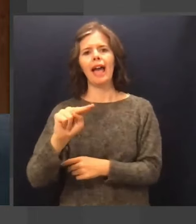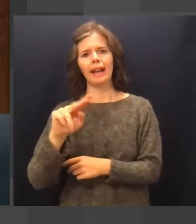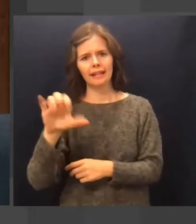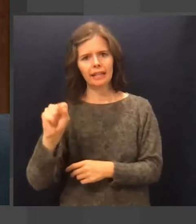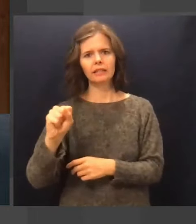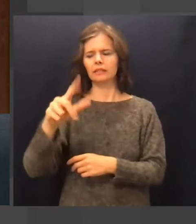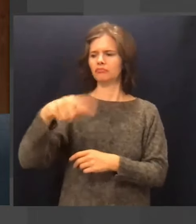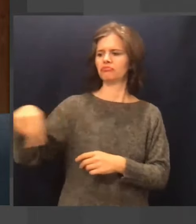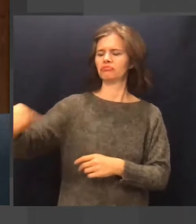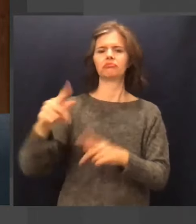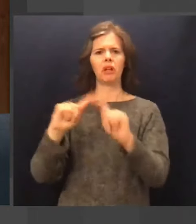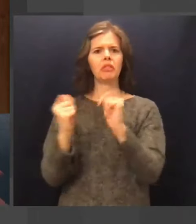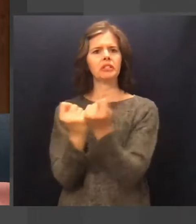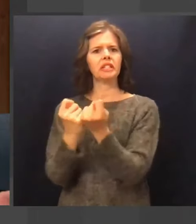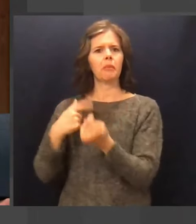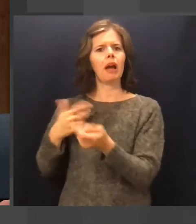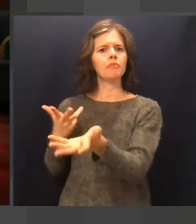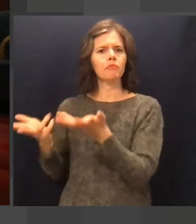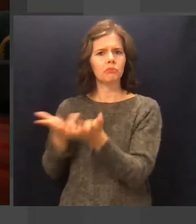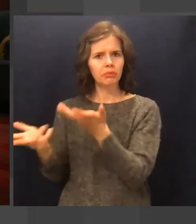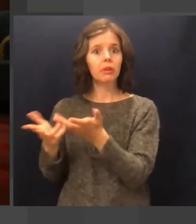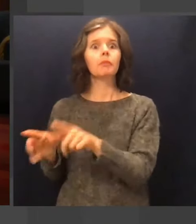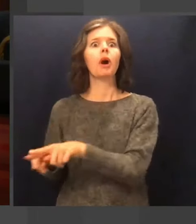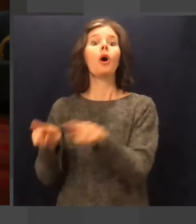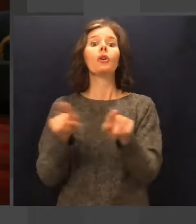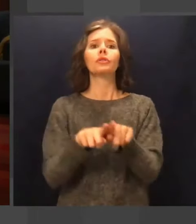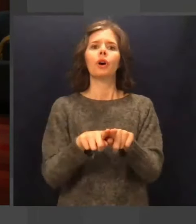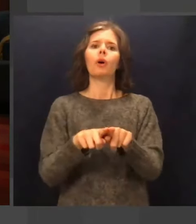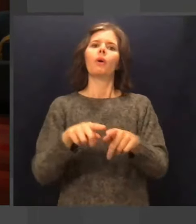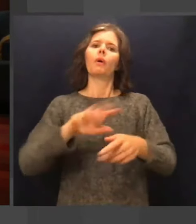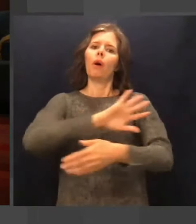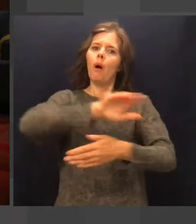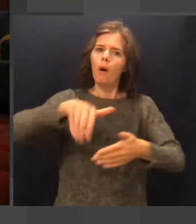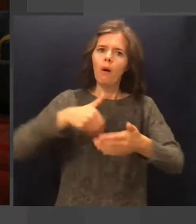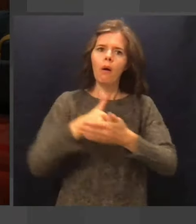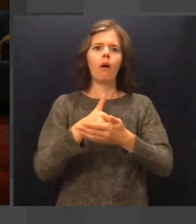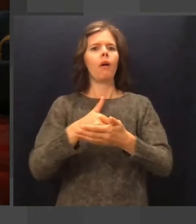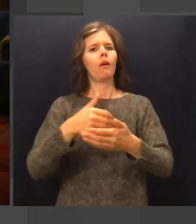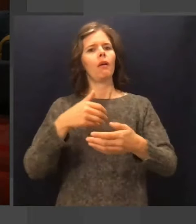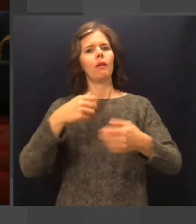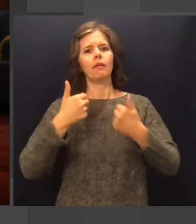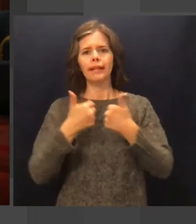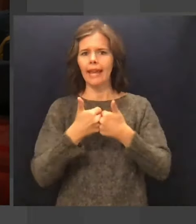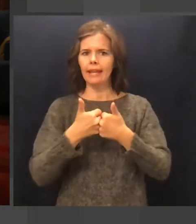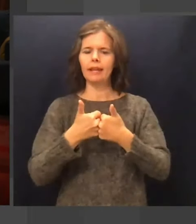THE TEAM BUT I NOW WORK WITH ALL OF OUR PRODUCTS ALL OF OUR GAMES